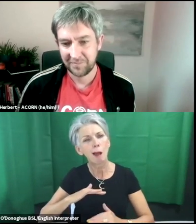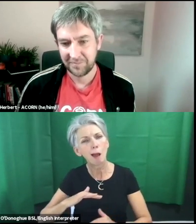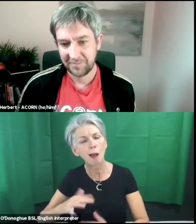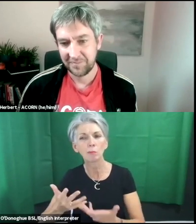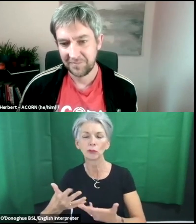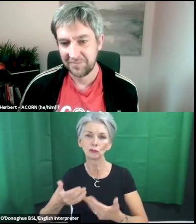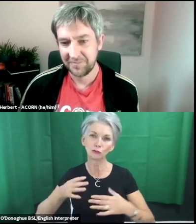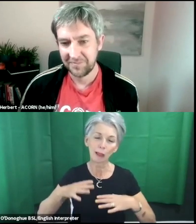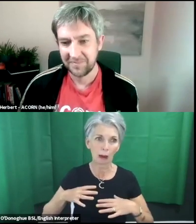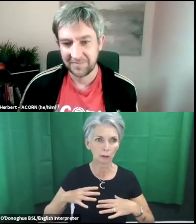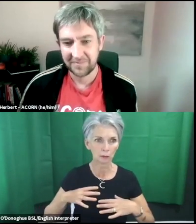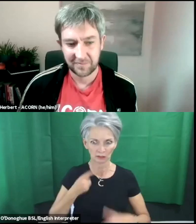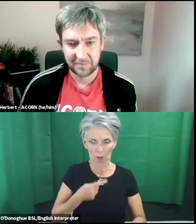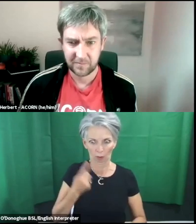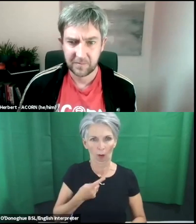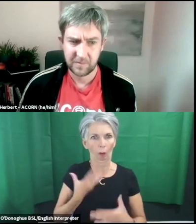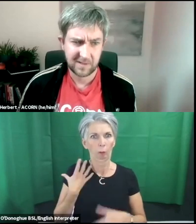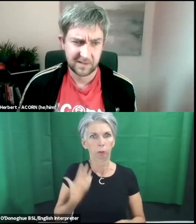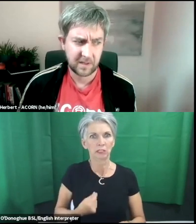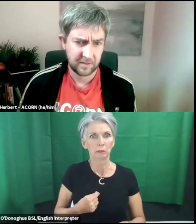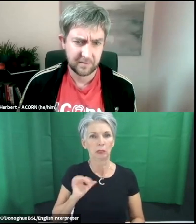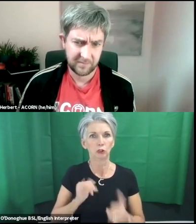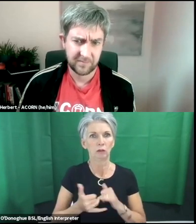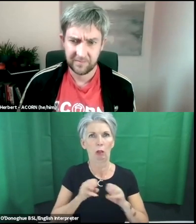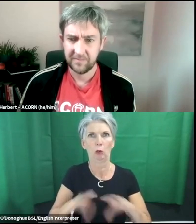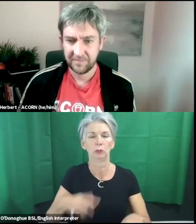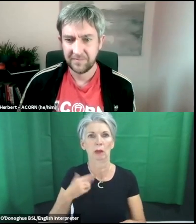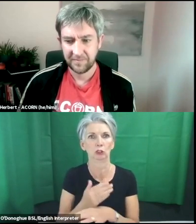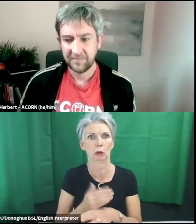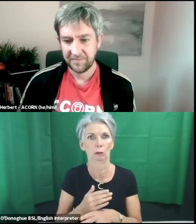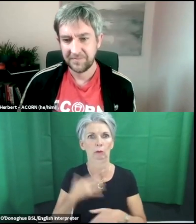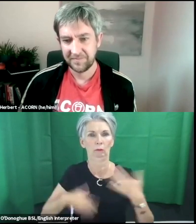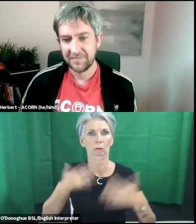shift tomorrow, then I'm going to lose my job" and it's high stakes all the time.